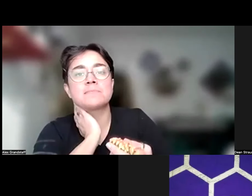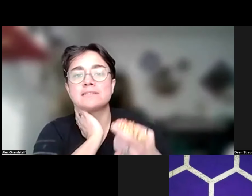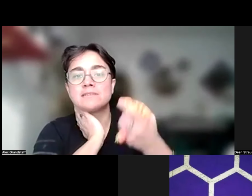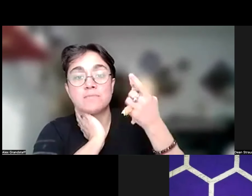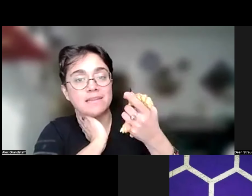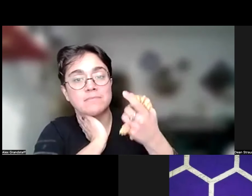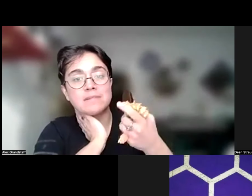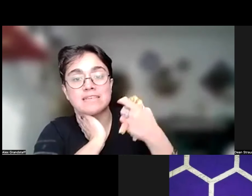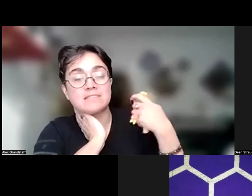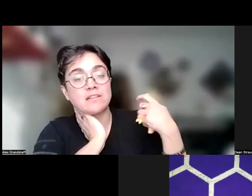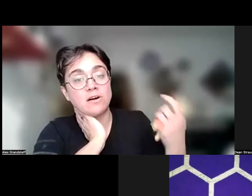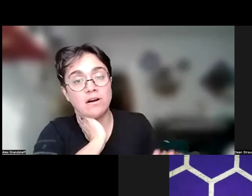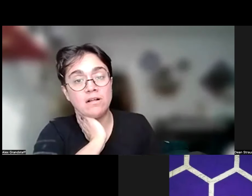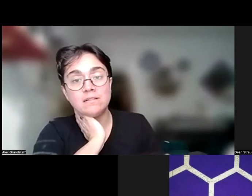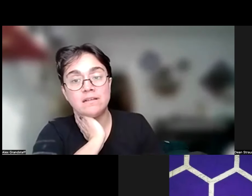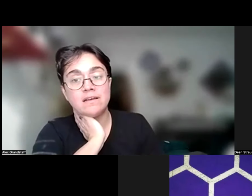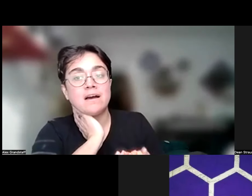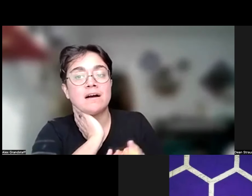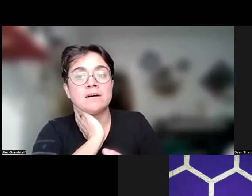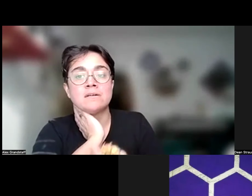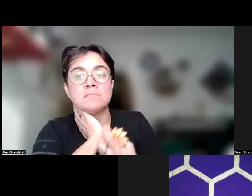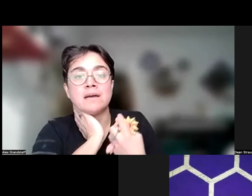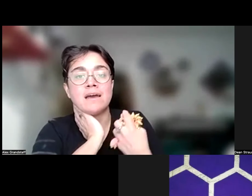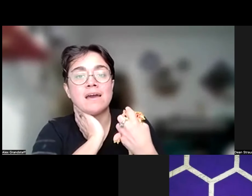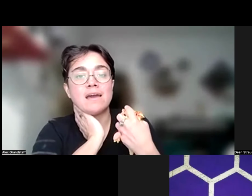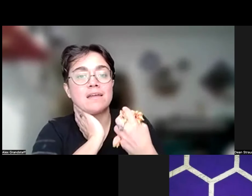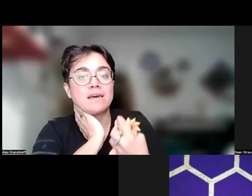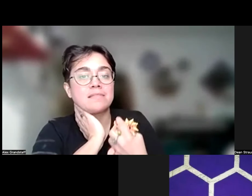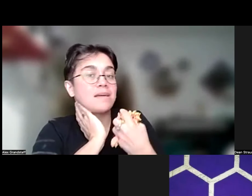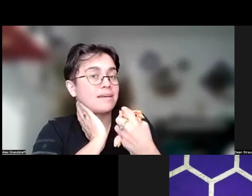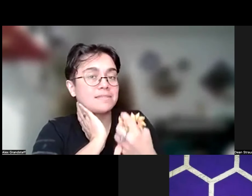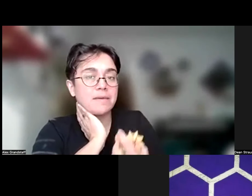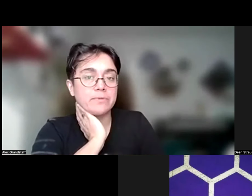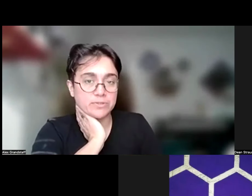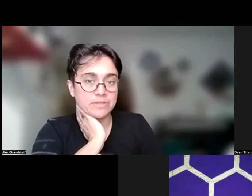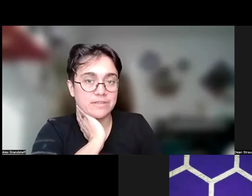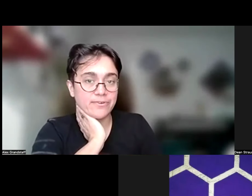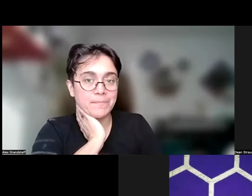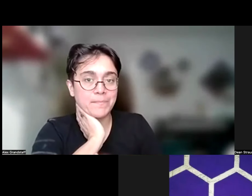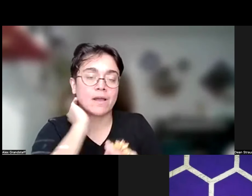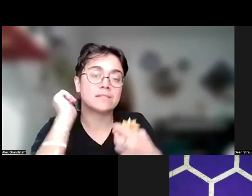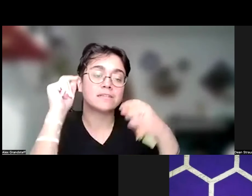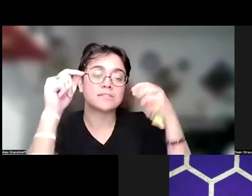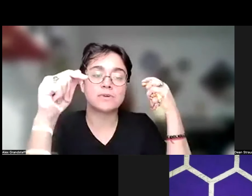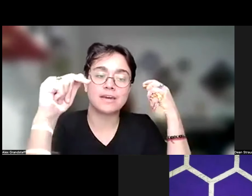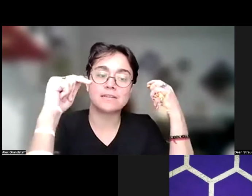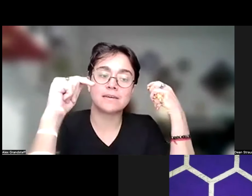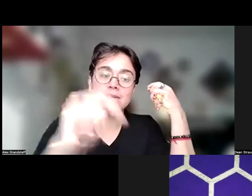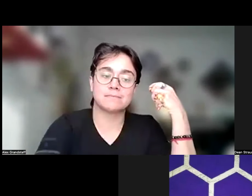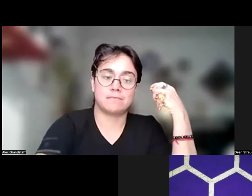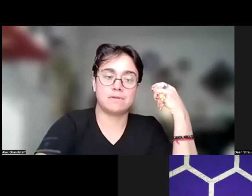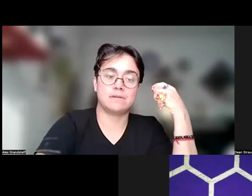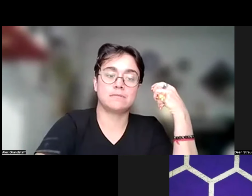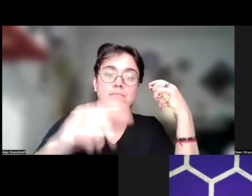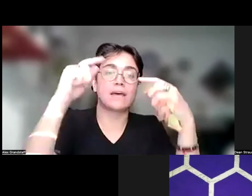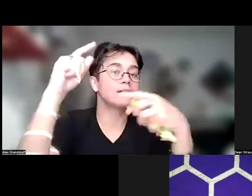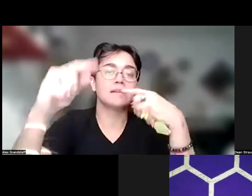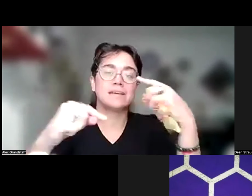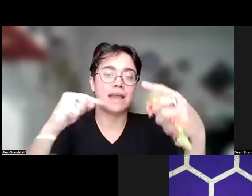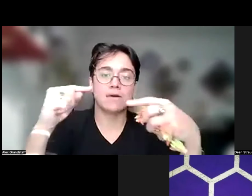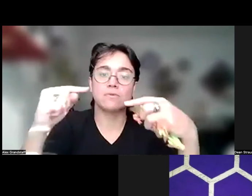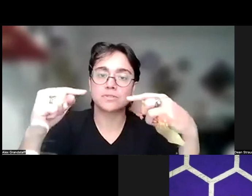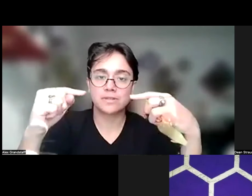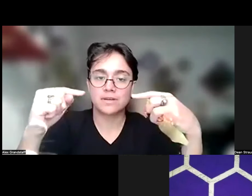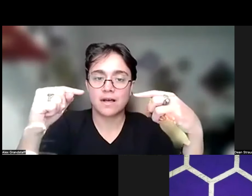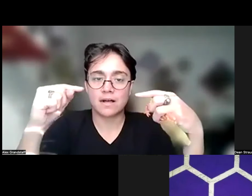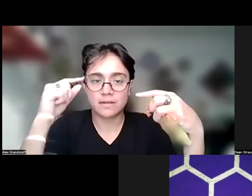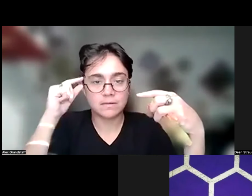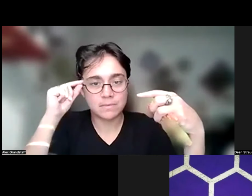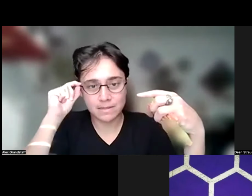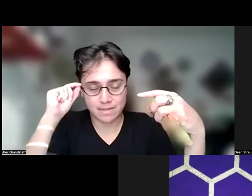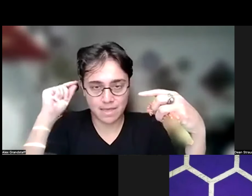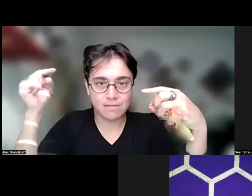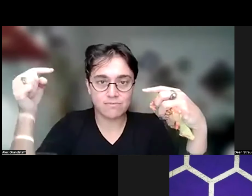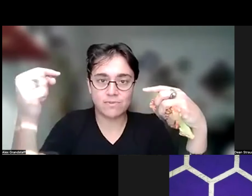Settling back into that space of reminding them that this is a long haul